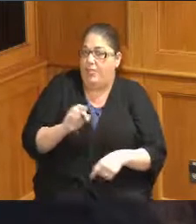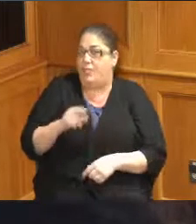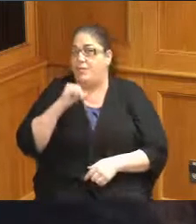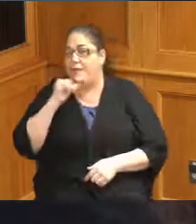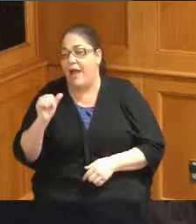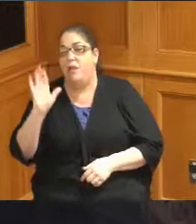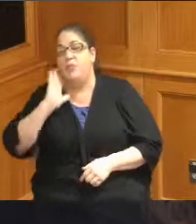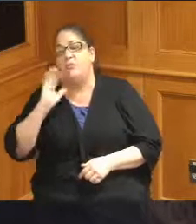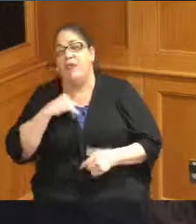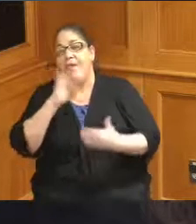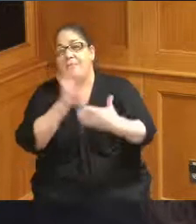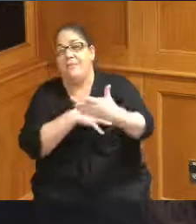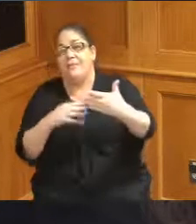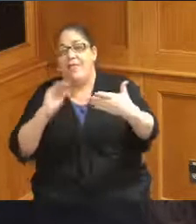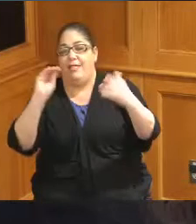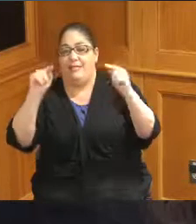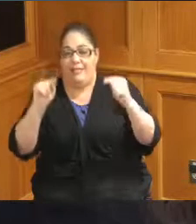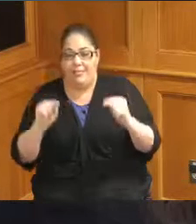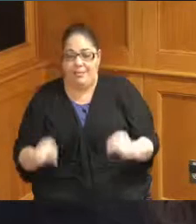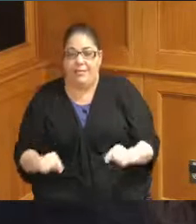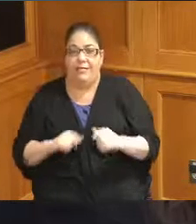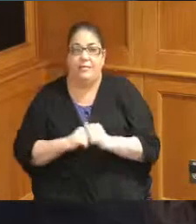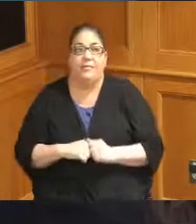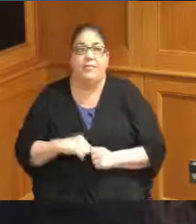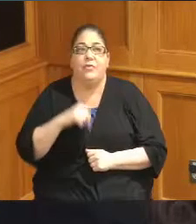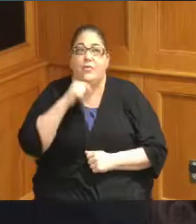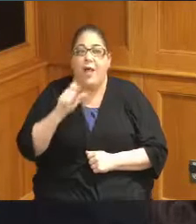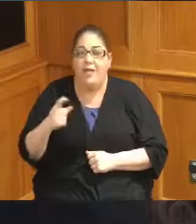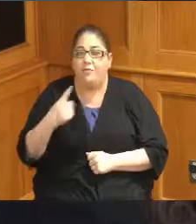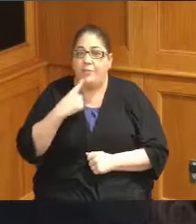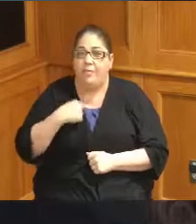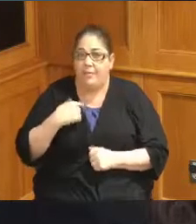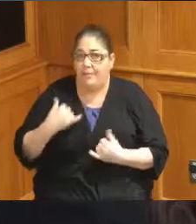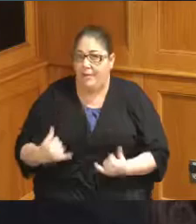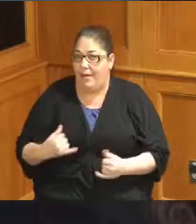and they don't have to if Laura's on there she doesn't have to tell me now but it would